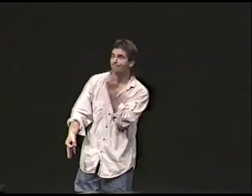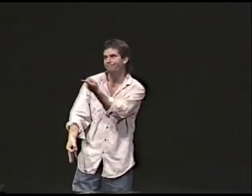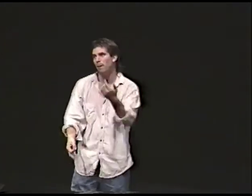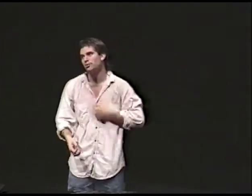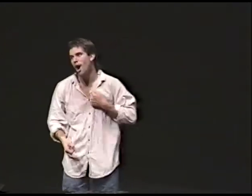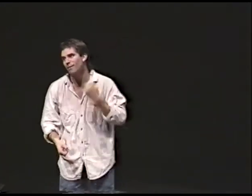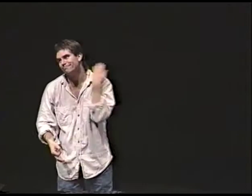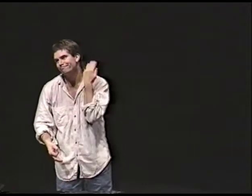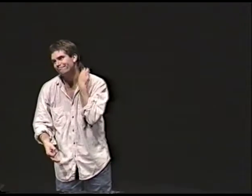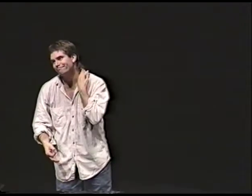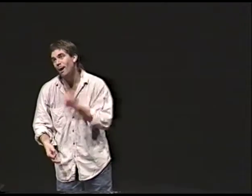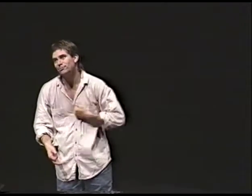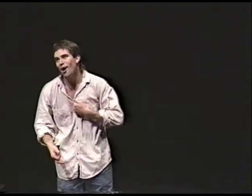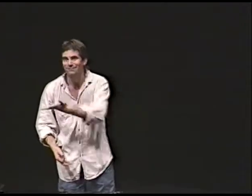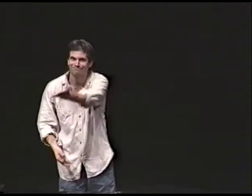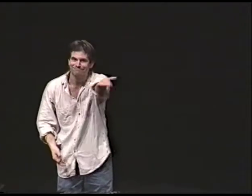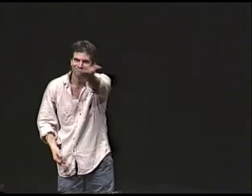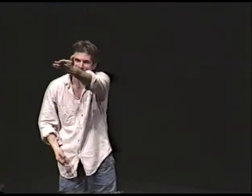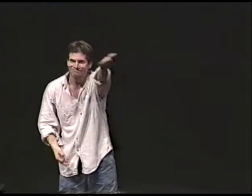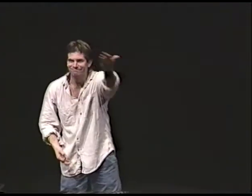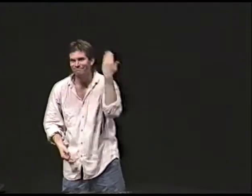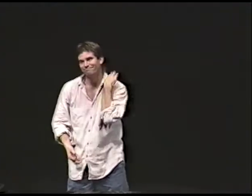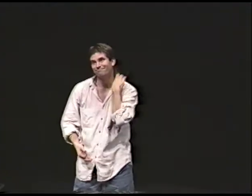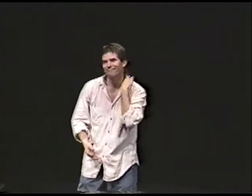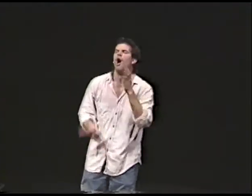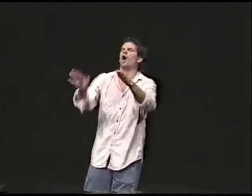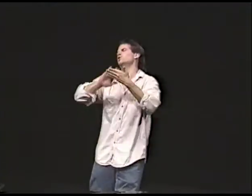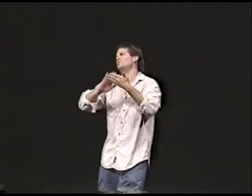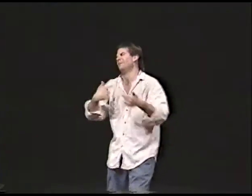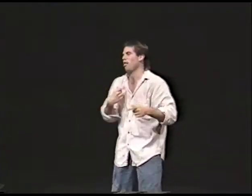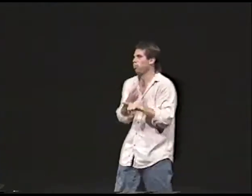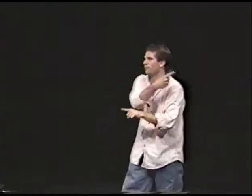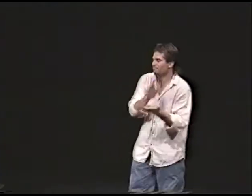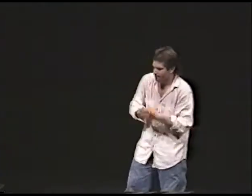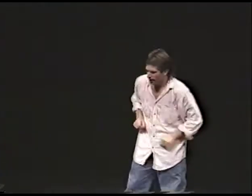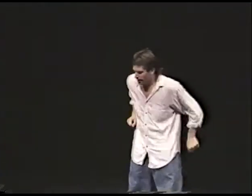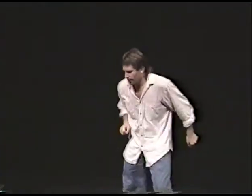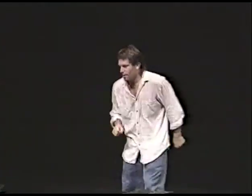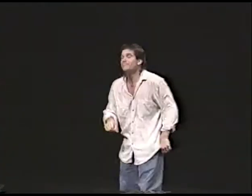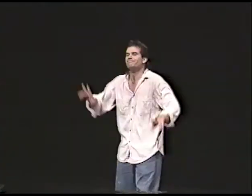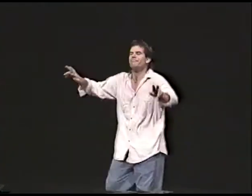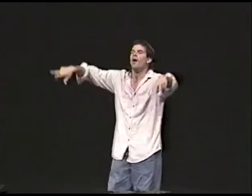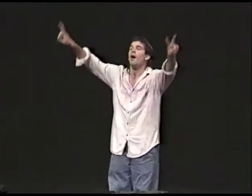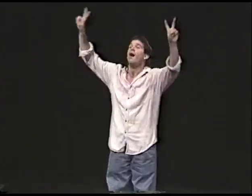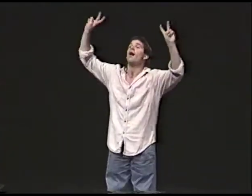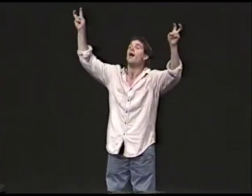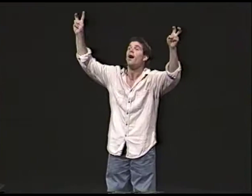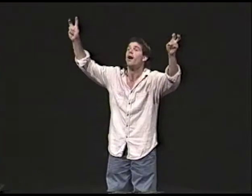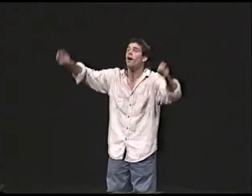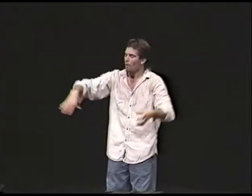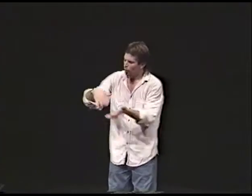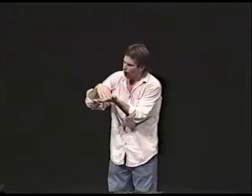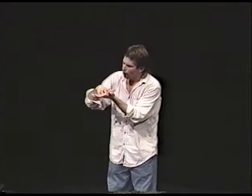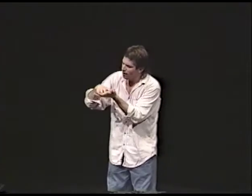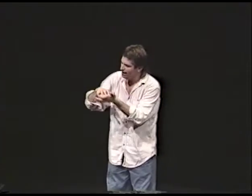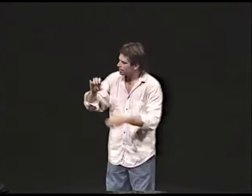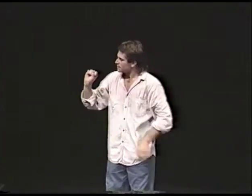Deaf people, you can hit yourself in the neck now. Excuse me, off the point.